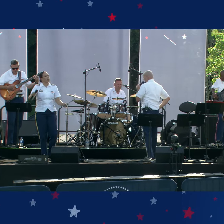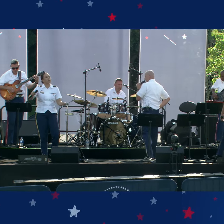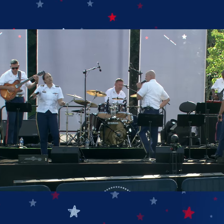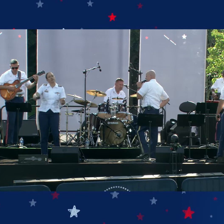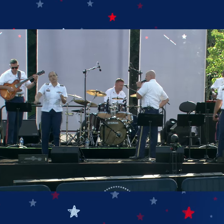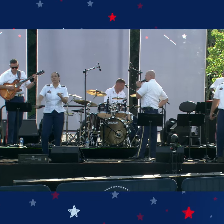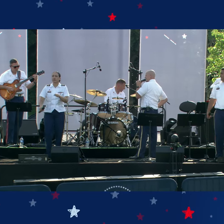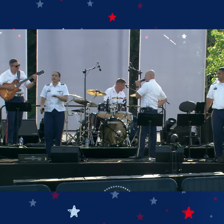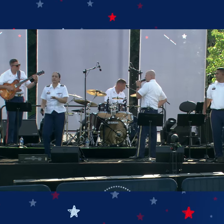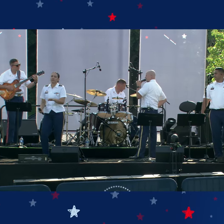Male Speaker: Some things take time, okay.